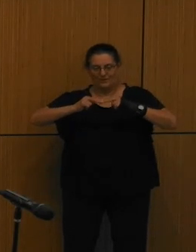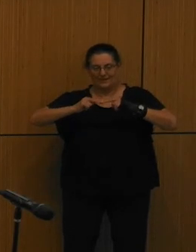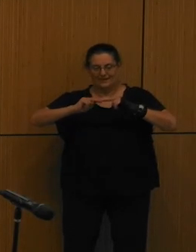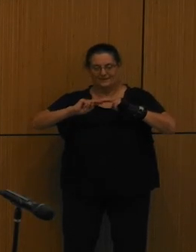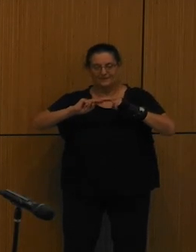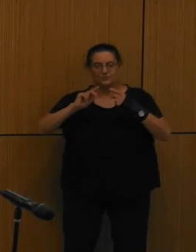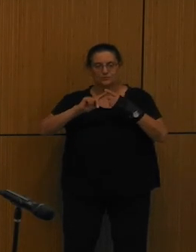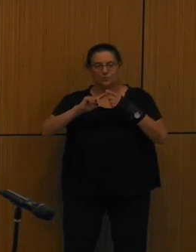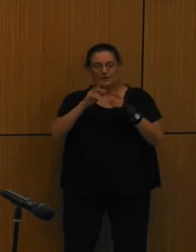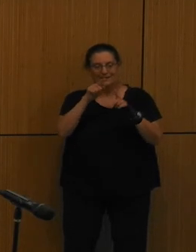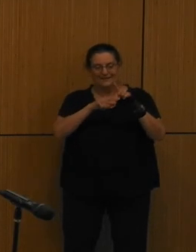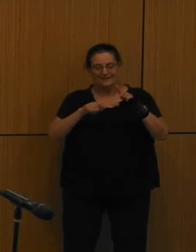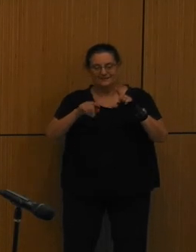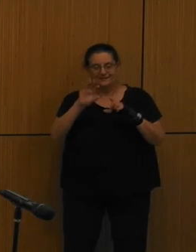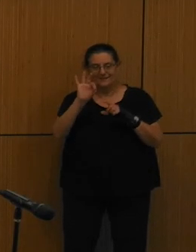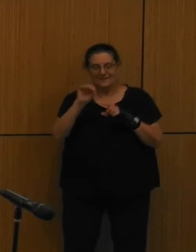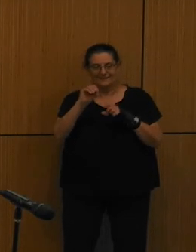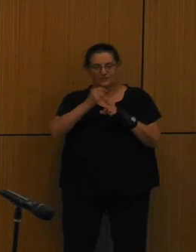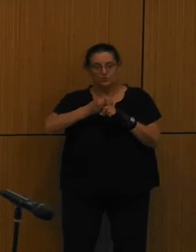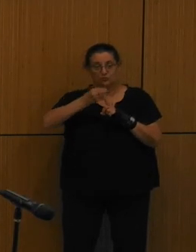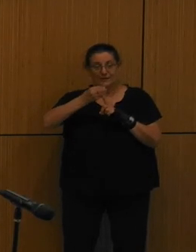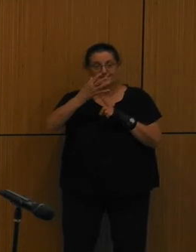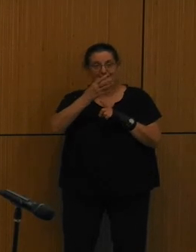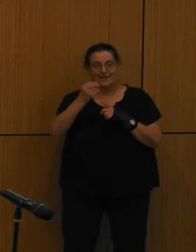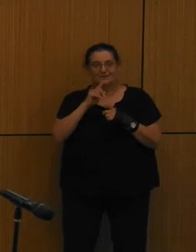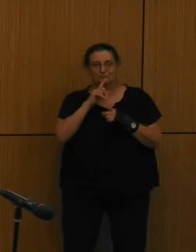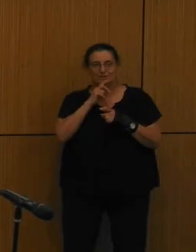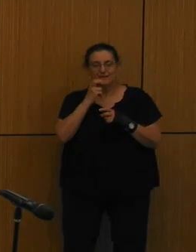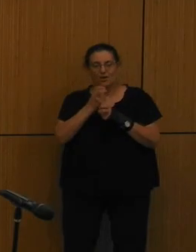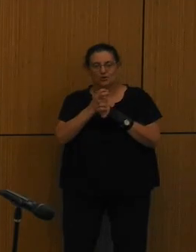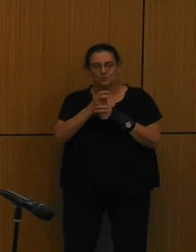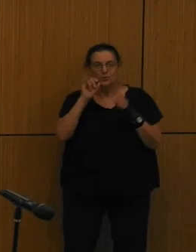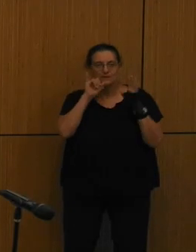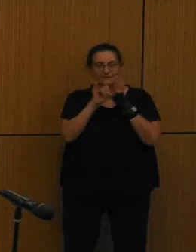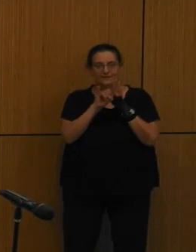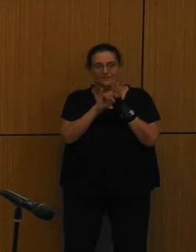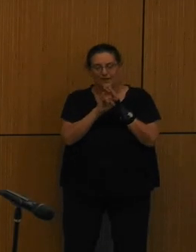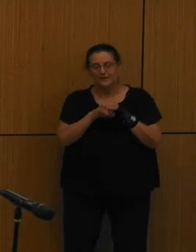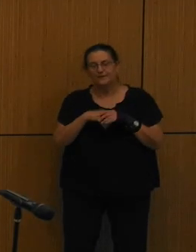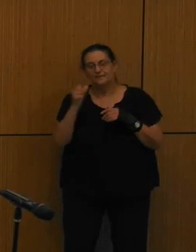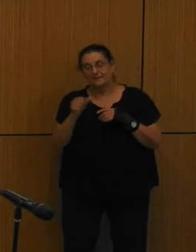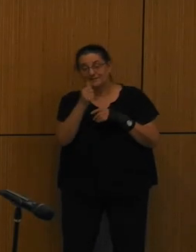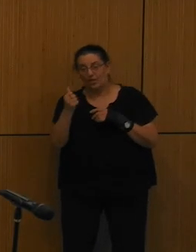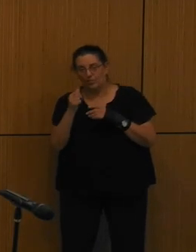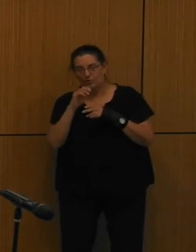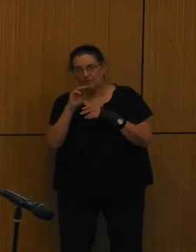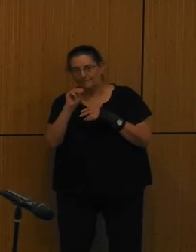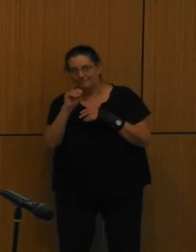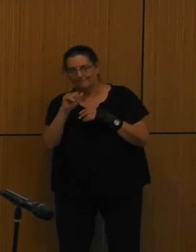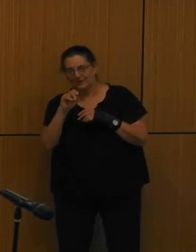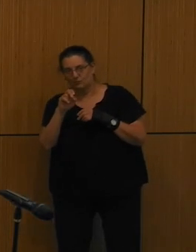And, opaque minerals are hard to identify because opaque minerals are just opaque minerals, but most likely something like magnetite.